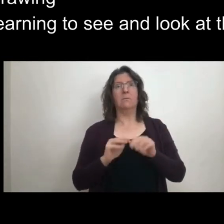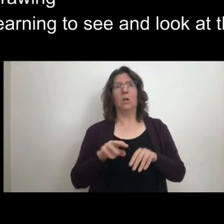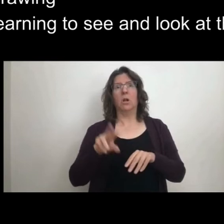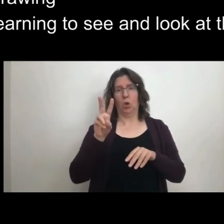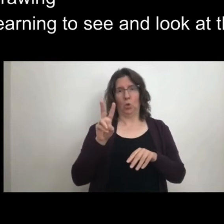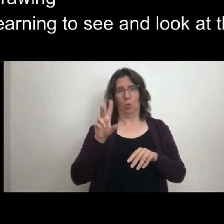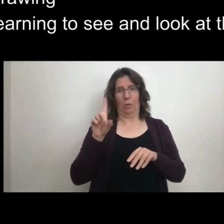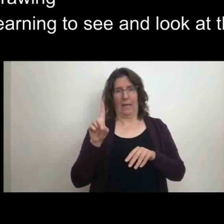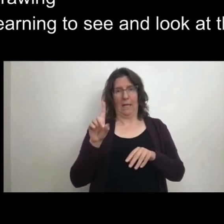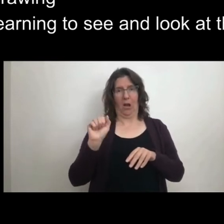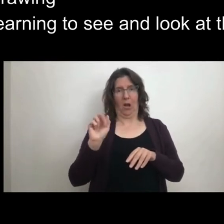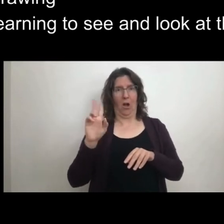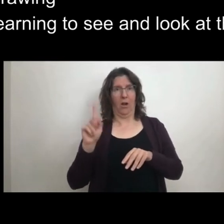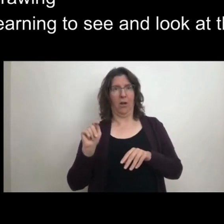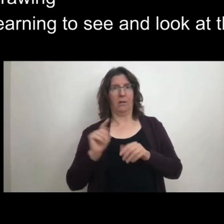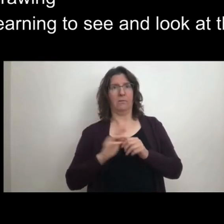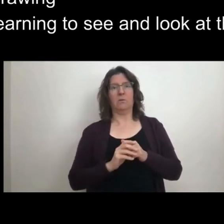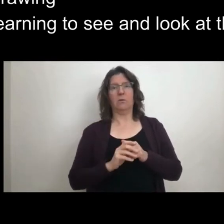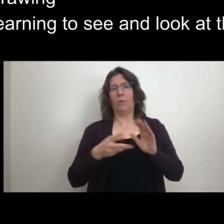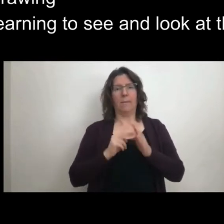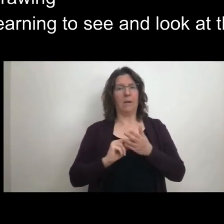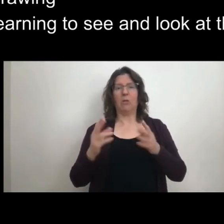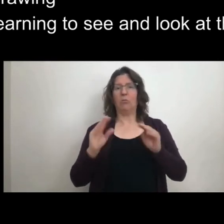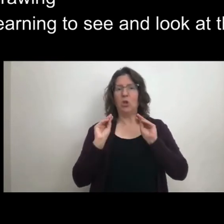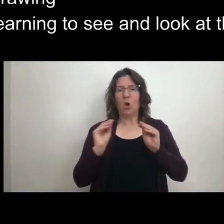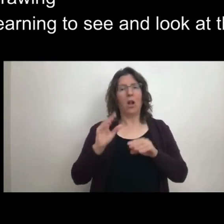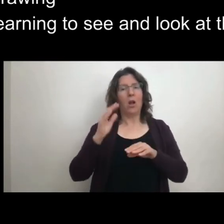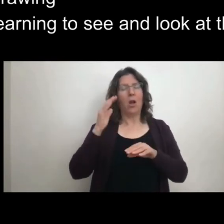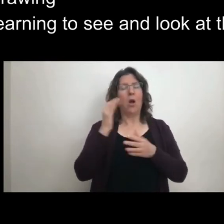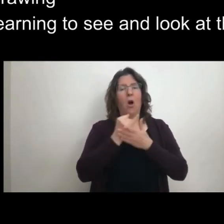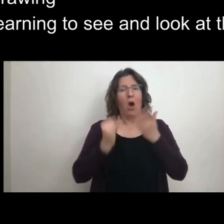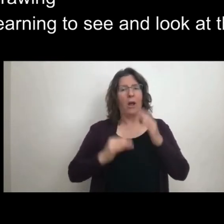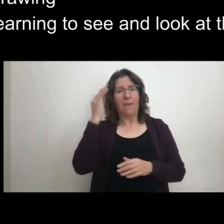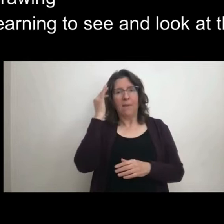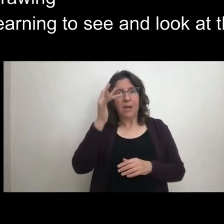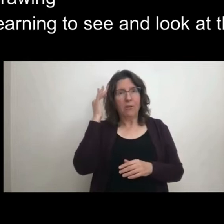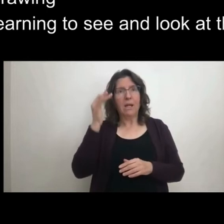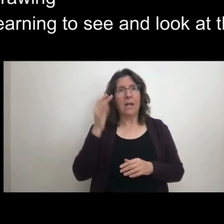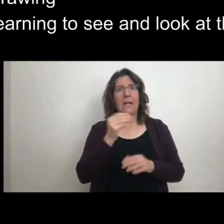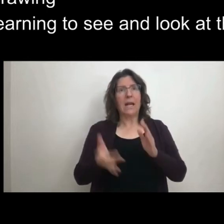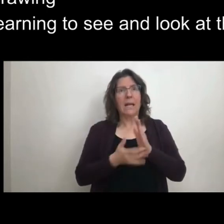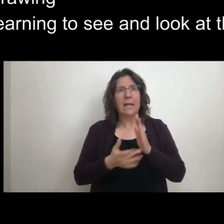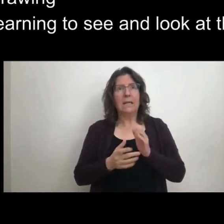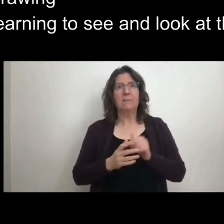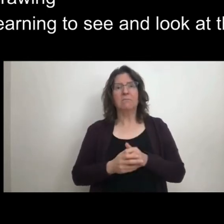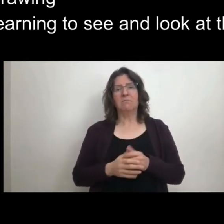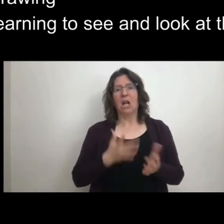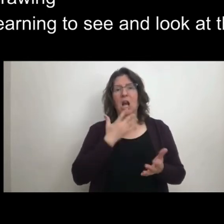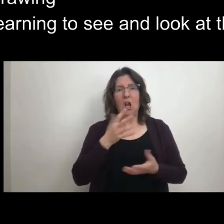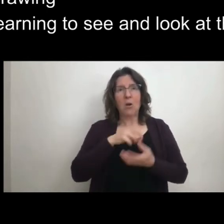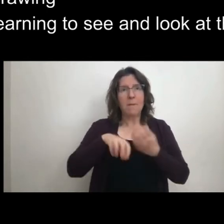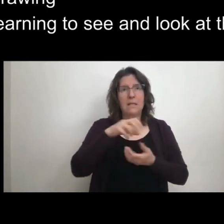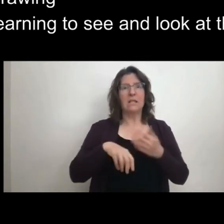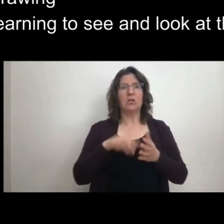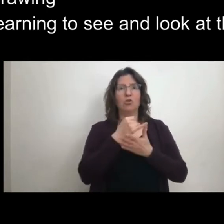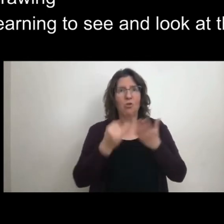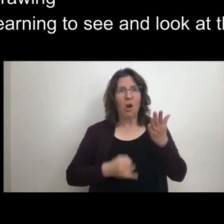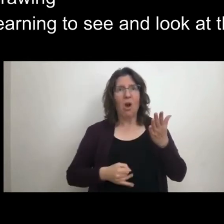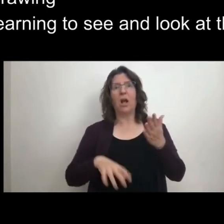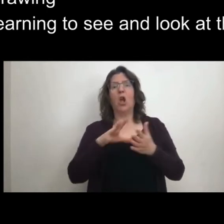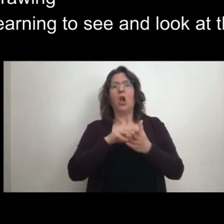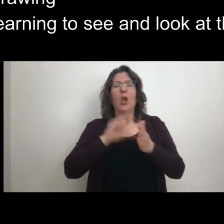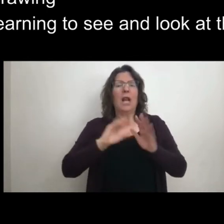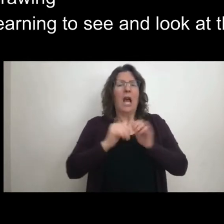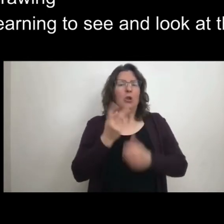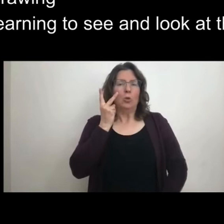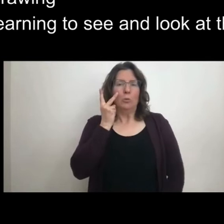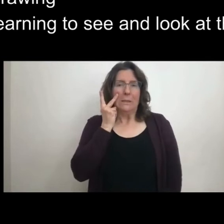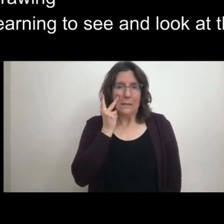One 'method' of focus was 2D art. This is where I taught art theory, technique, colour mixing, drawing, and so on.